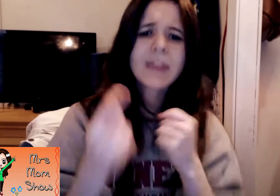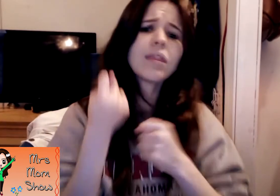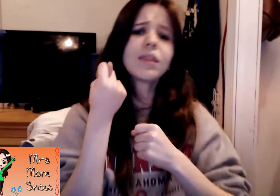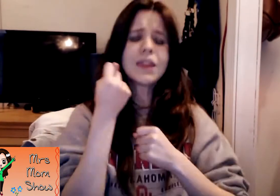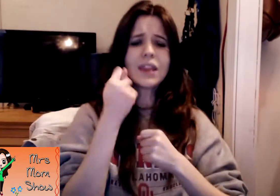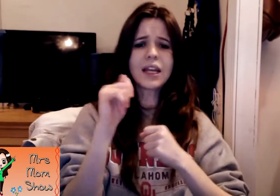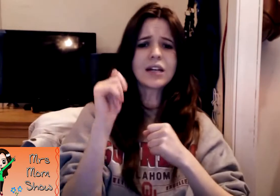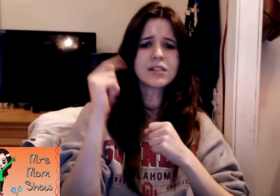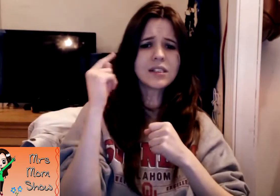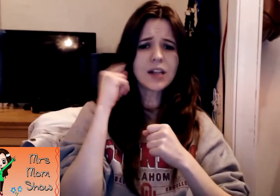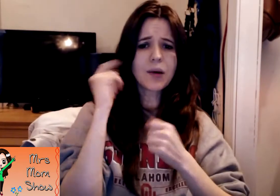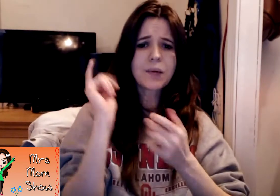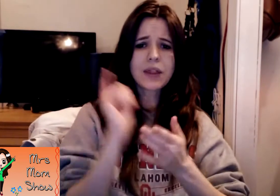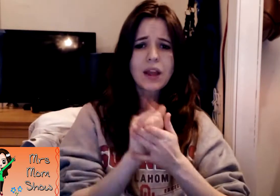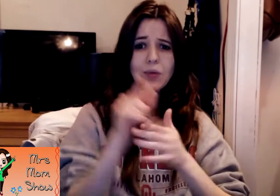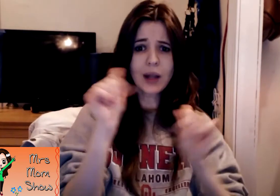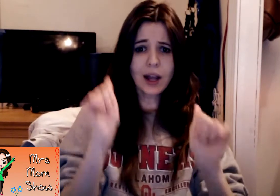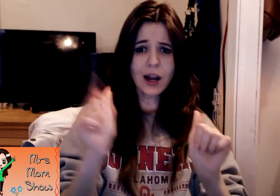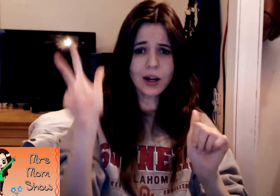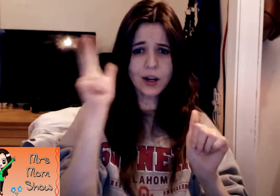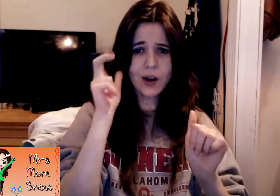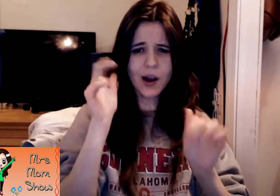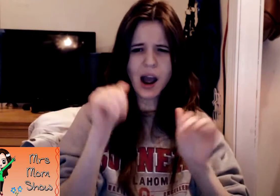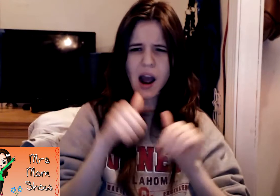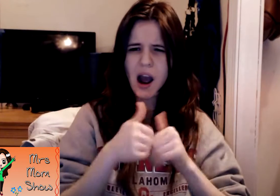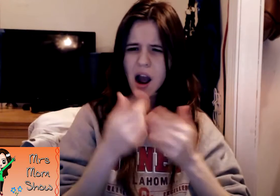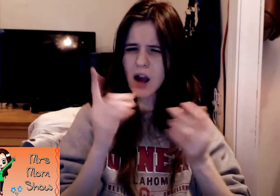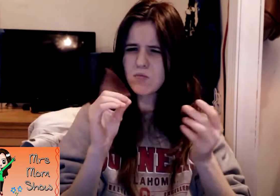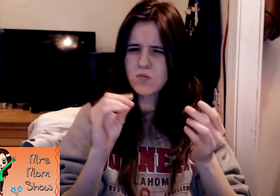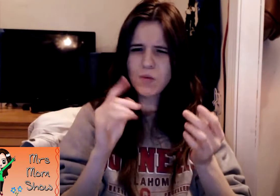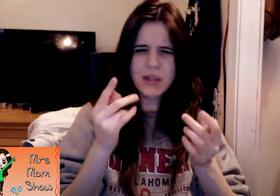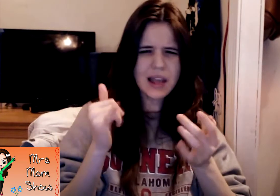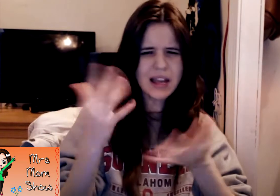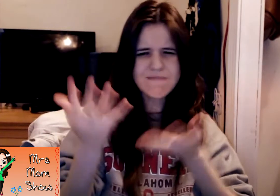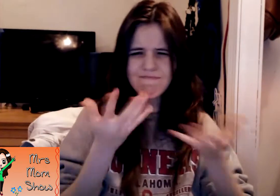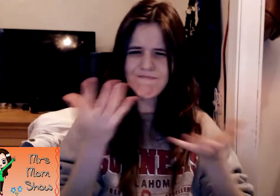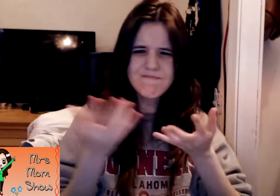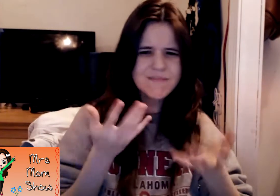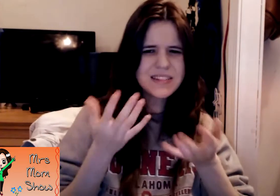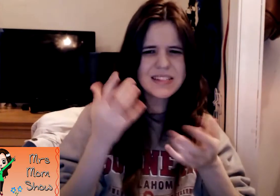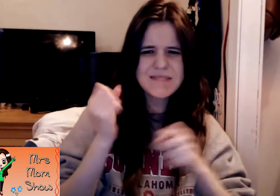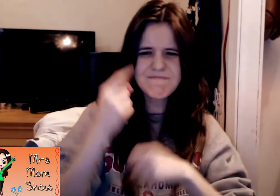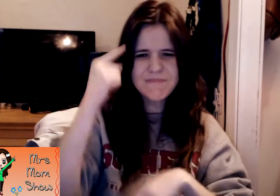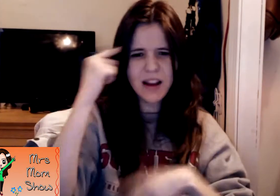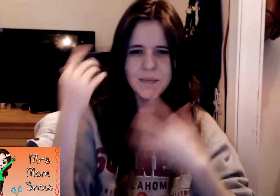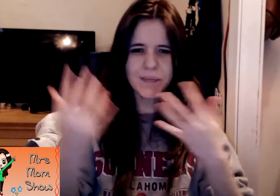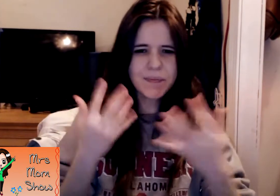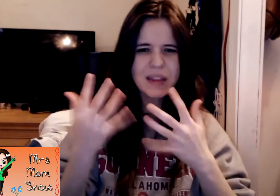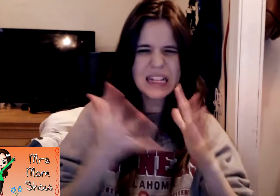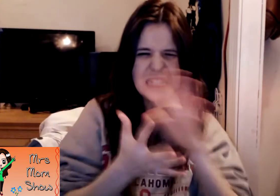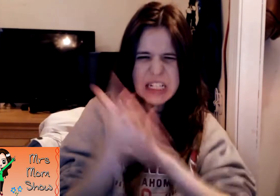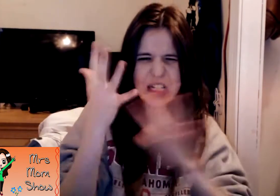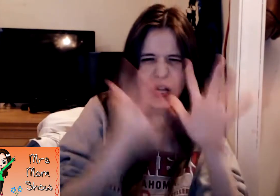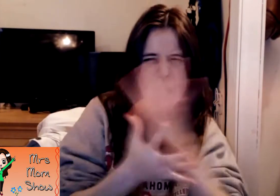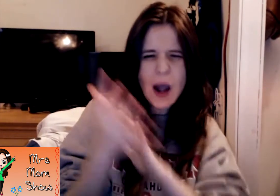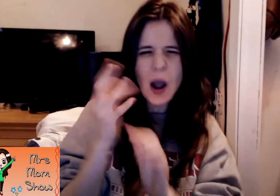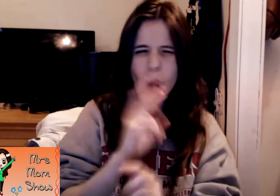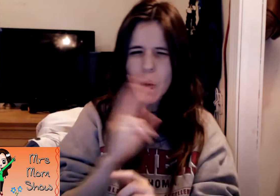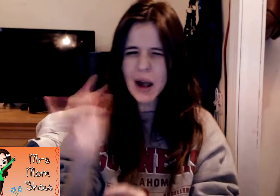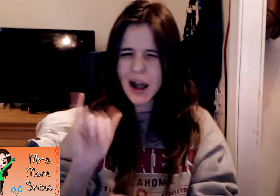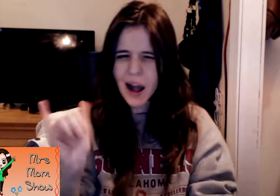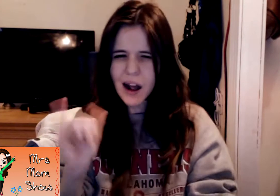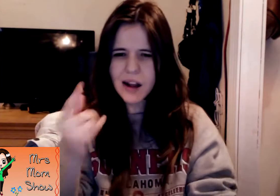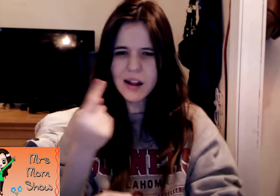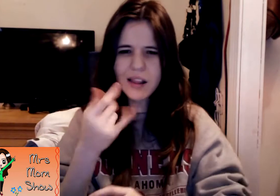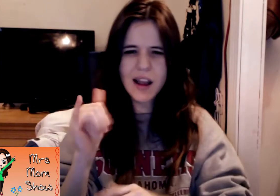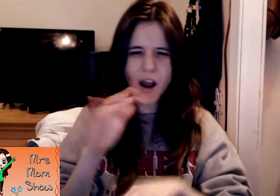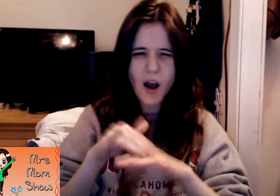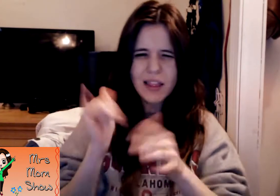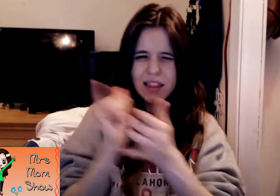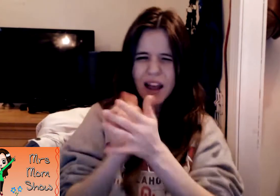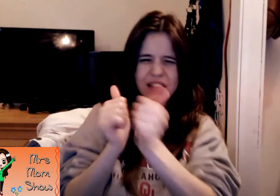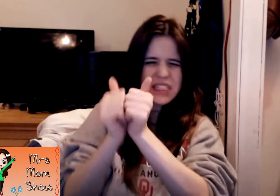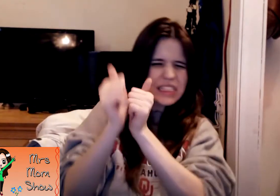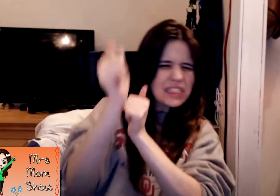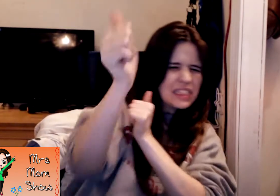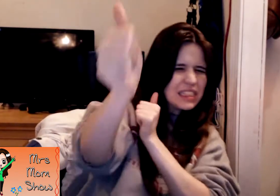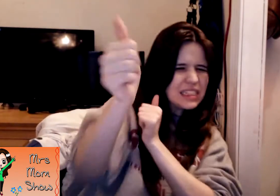"The sounds that you can hear, how do they come in? Distorted or like they're at the distance?"